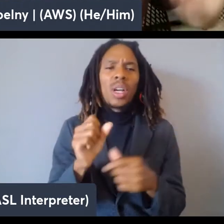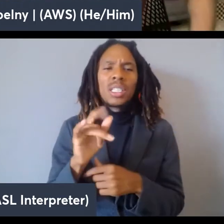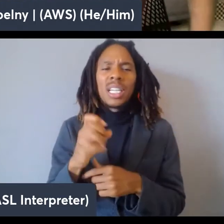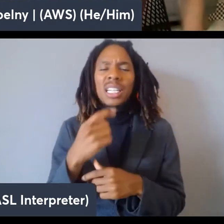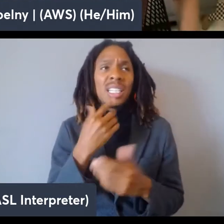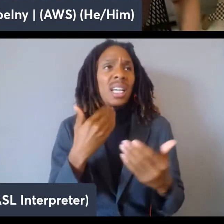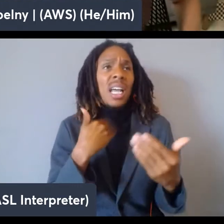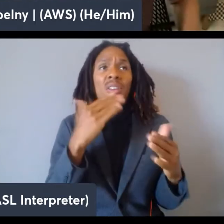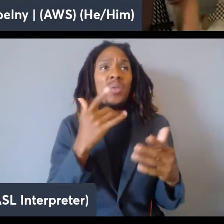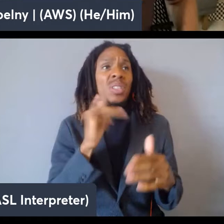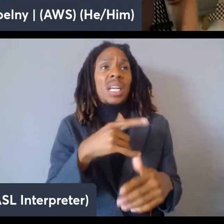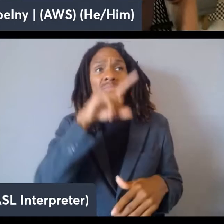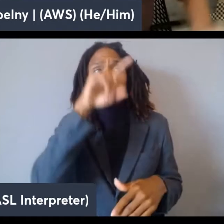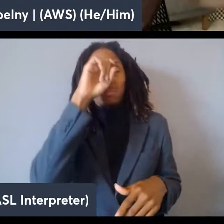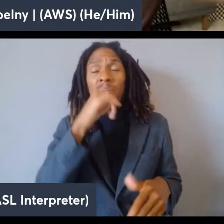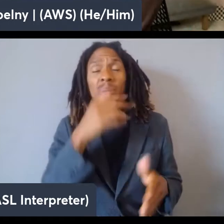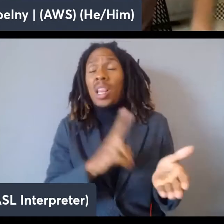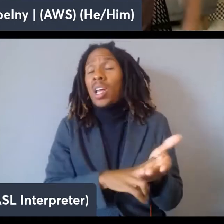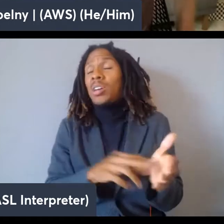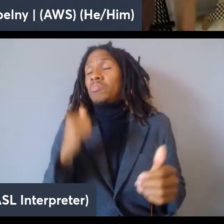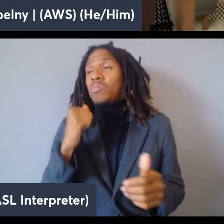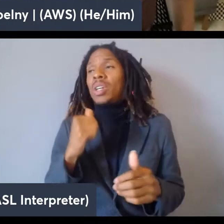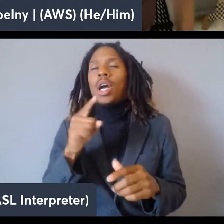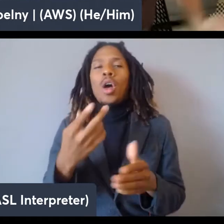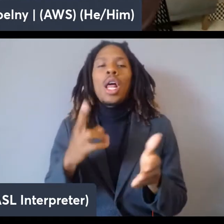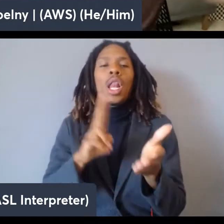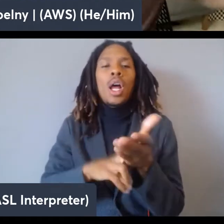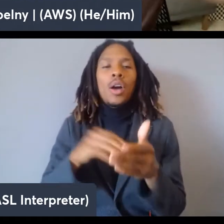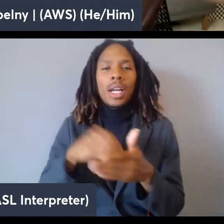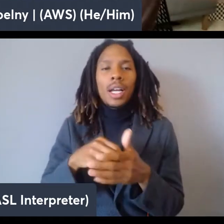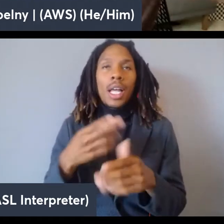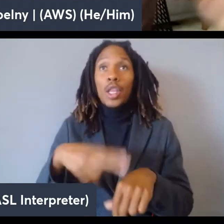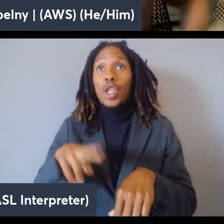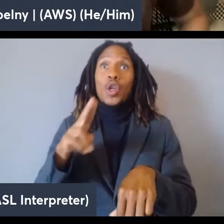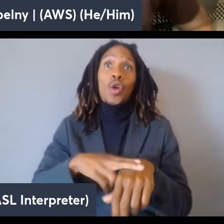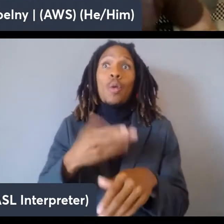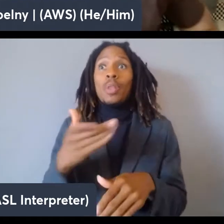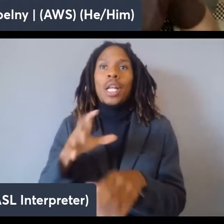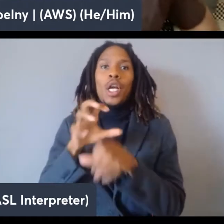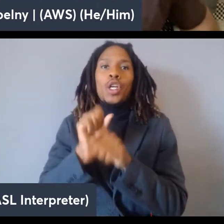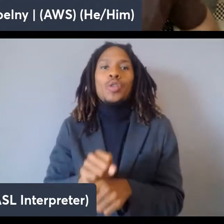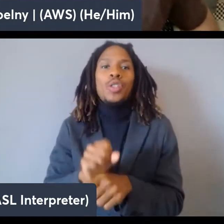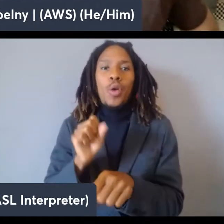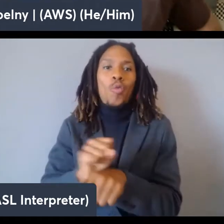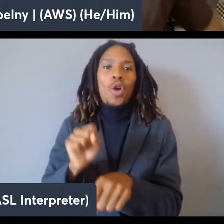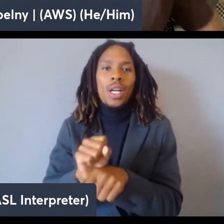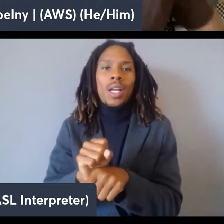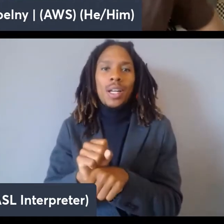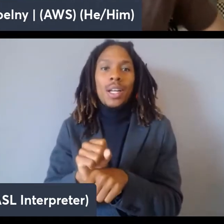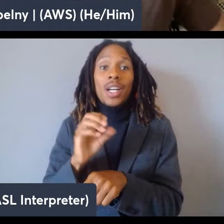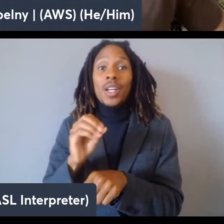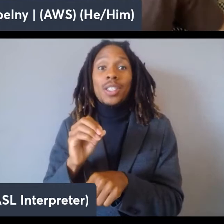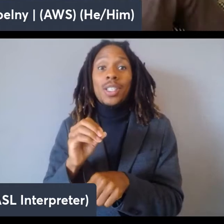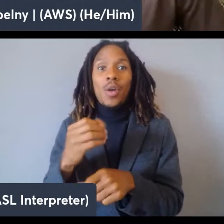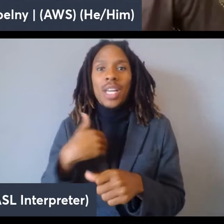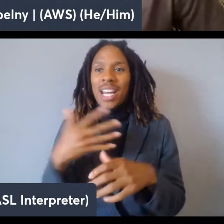"I'm not logging in." And they will only log into the normal thing that they're used to working in. So we can embed it!